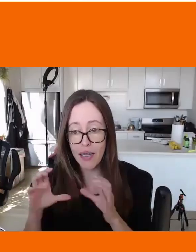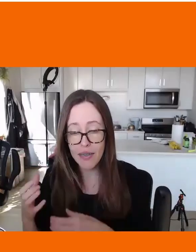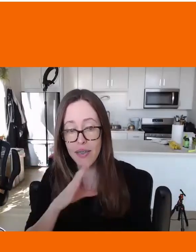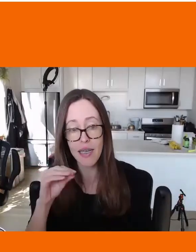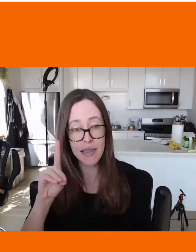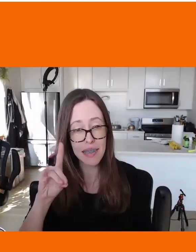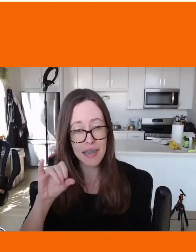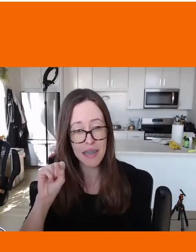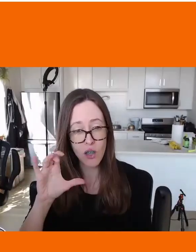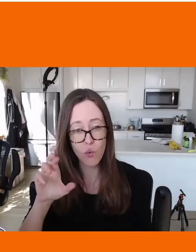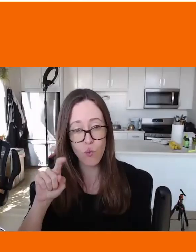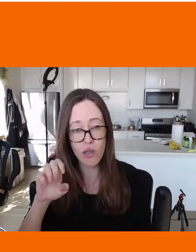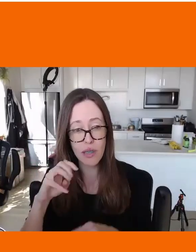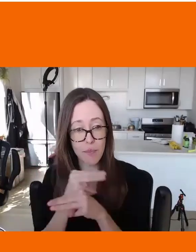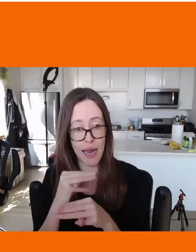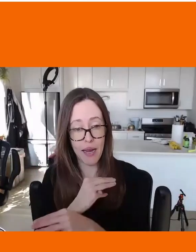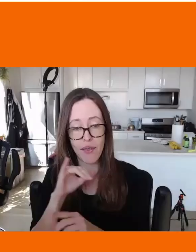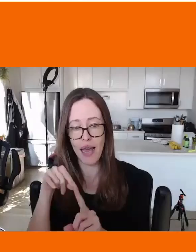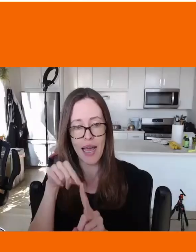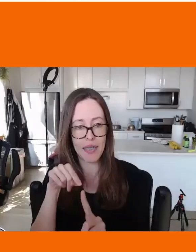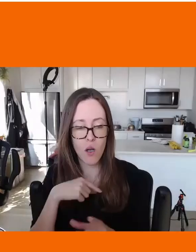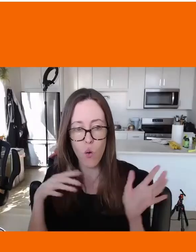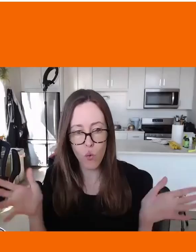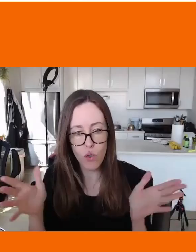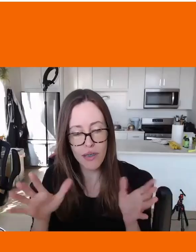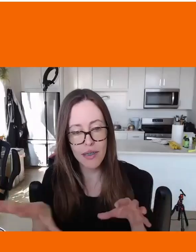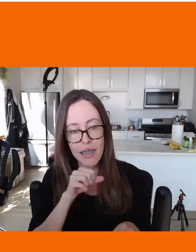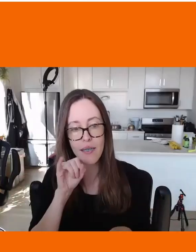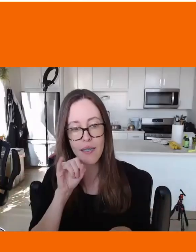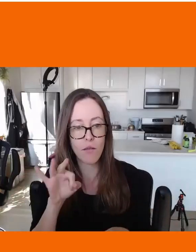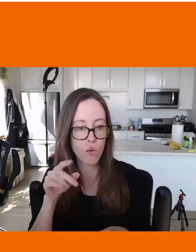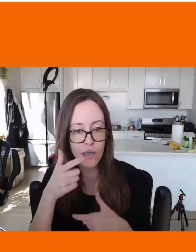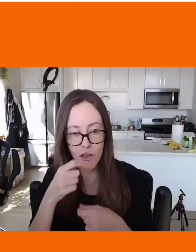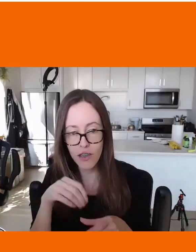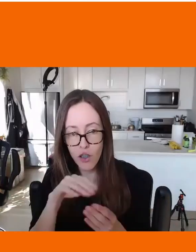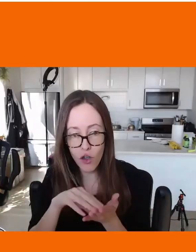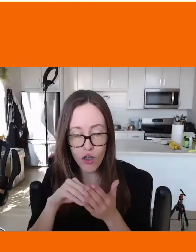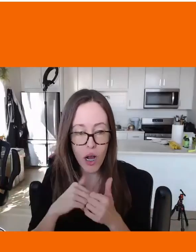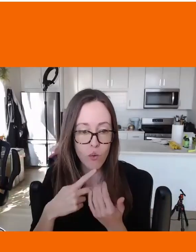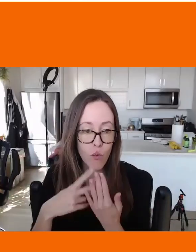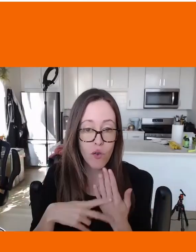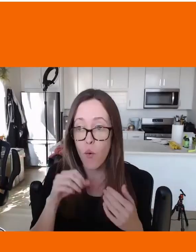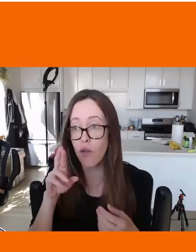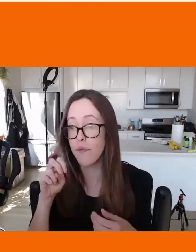I was also able to take a few programming classes, and I took discrete math. I really encourage anyone who's interested in learning